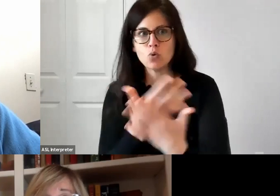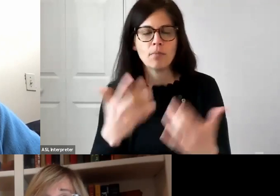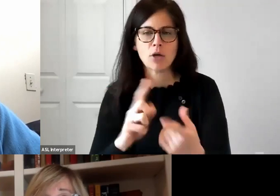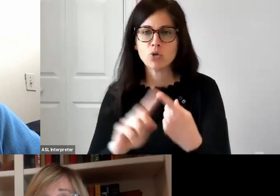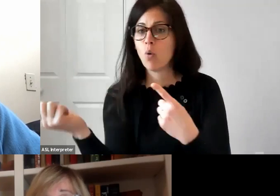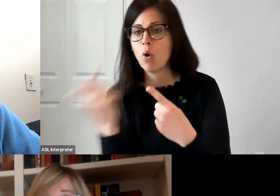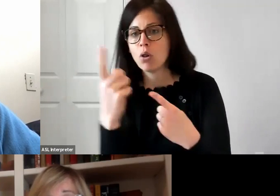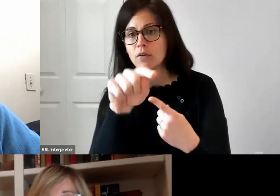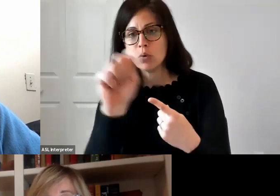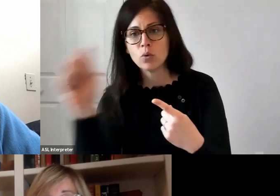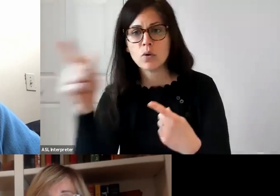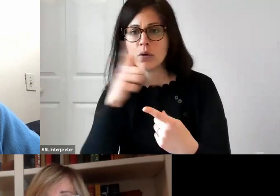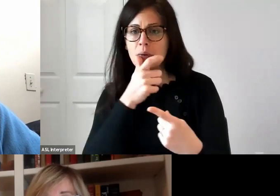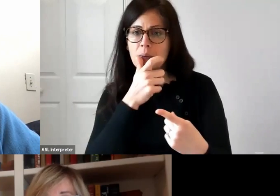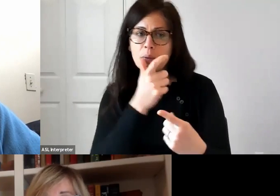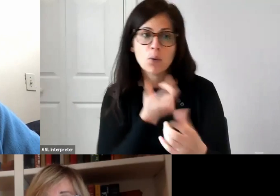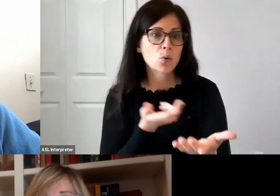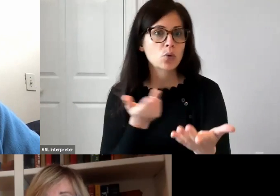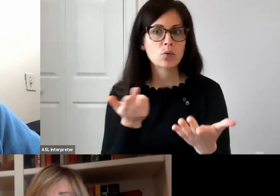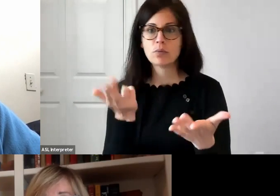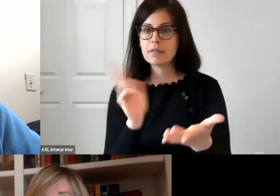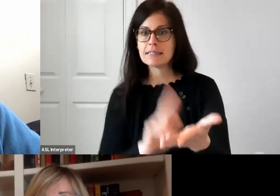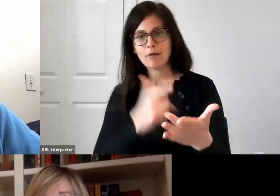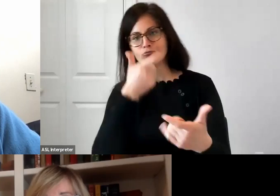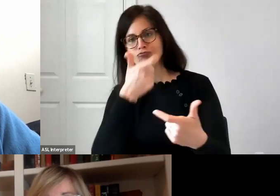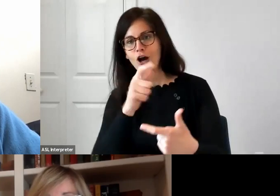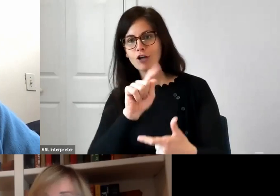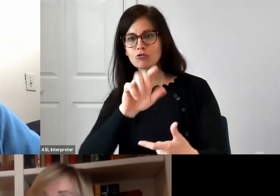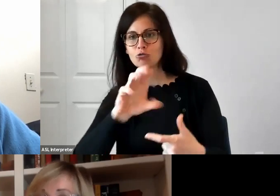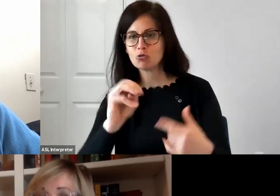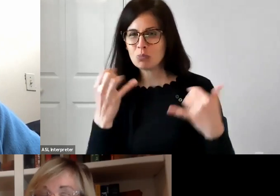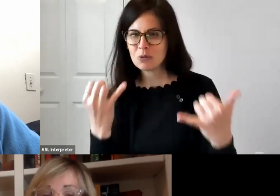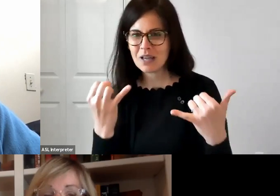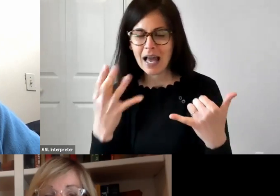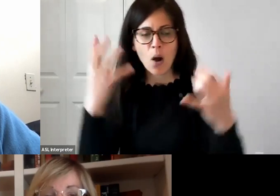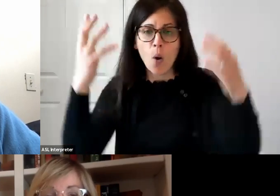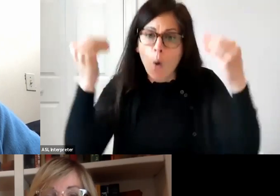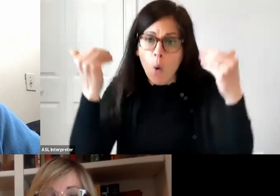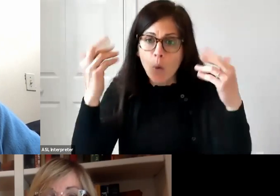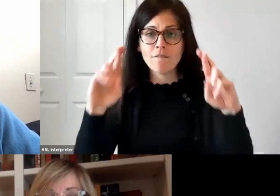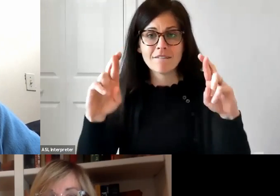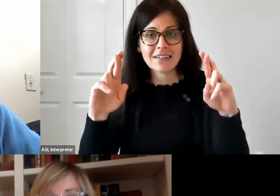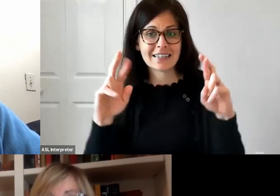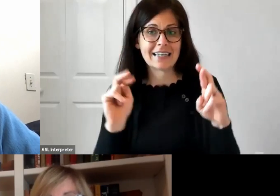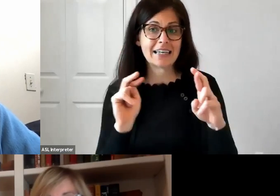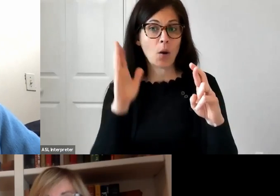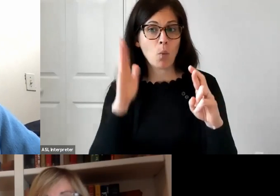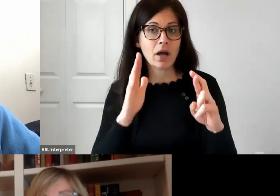who have signed on to our Zoom today, and hopefully will for the next four days,